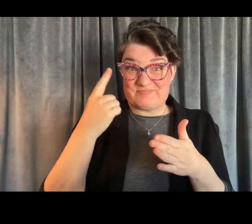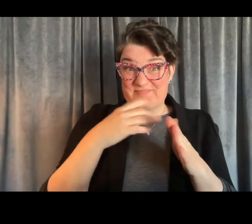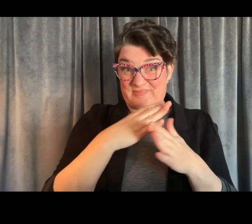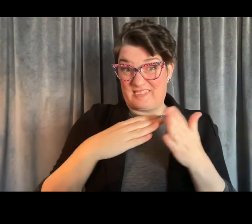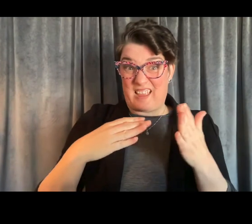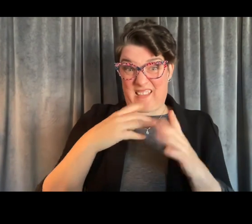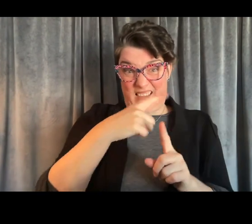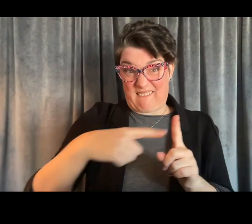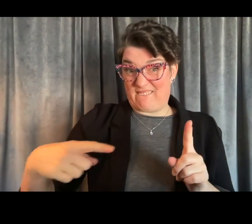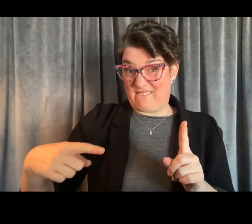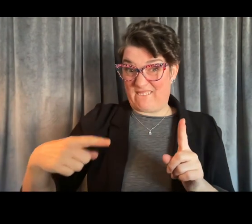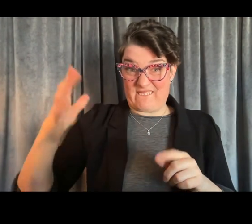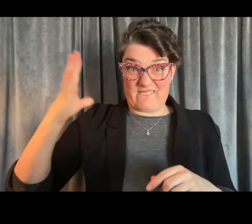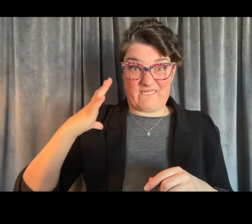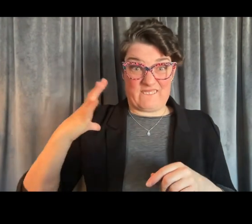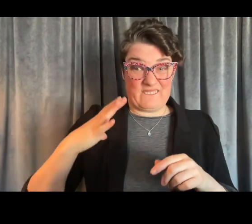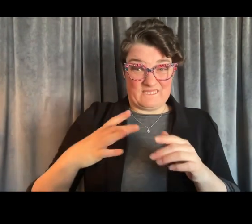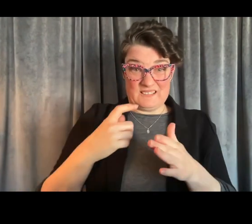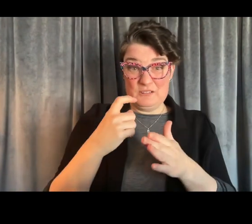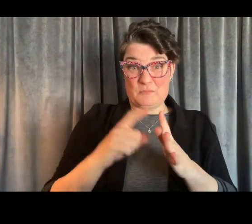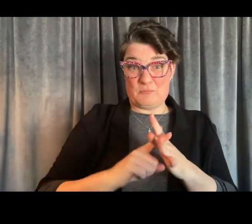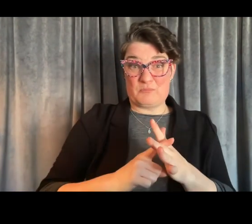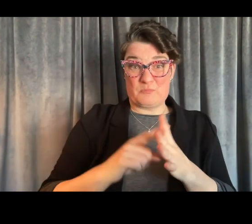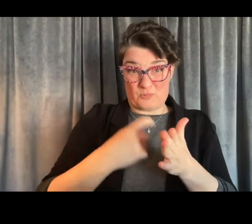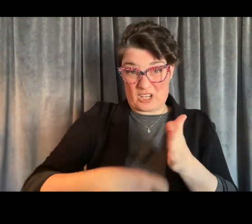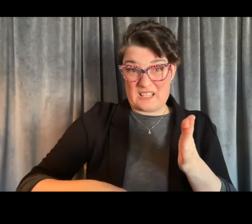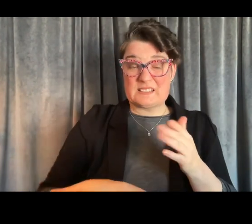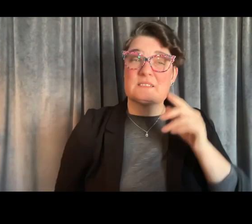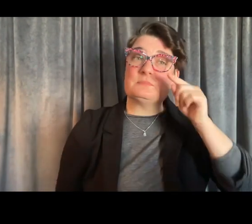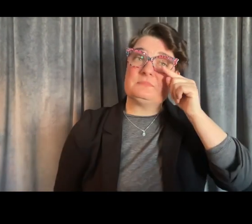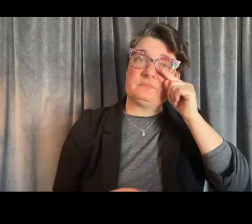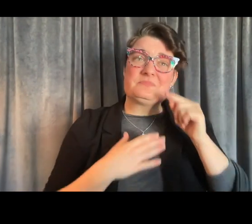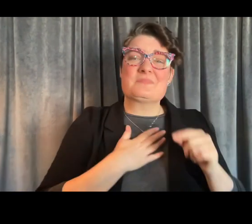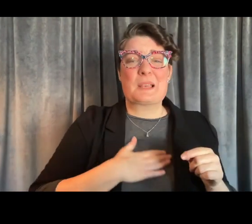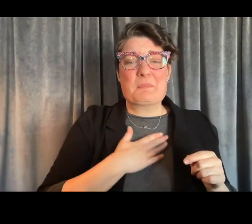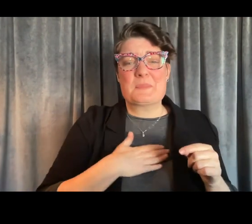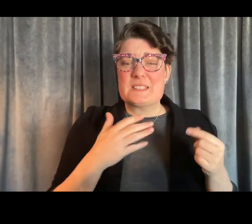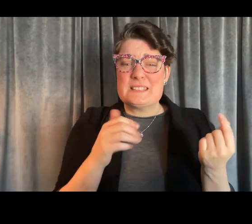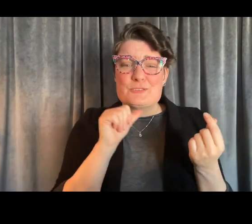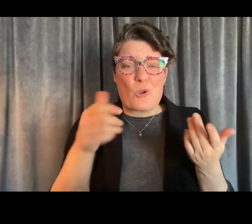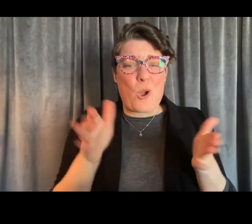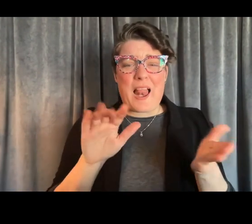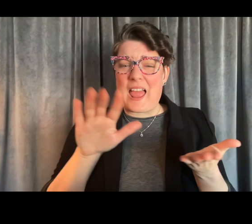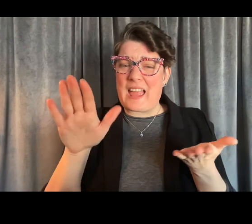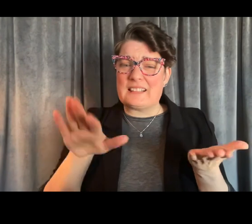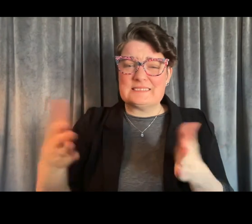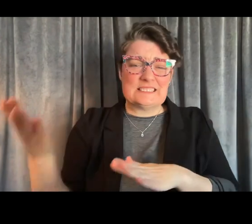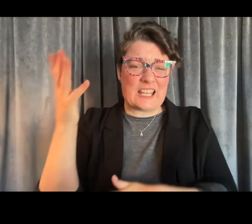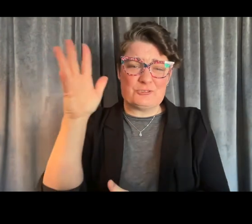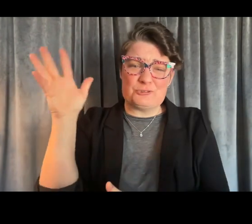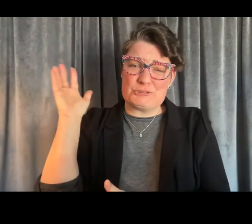Don't let these trees' lives be in vain, in honor of Tu B'Shvat of the